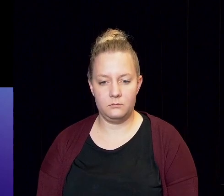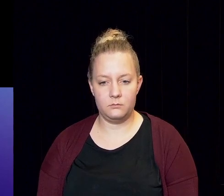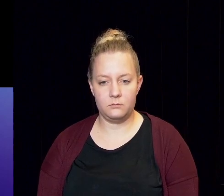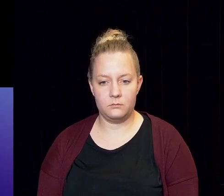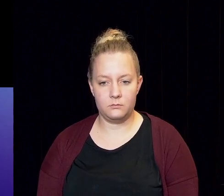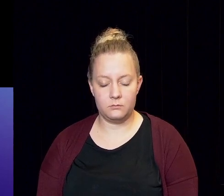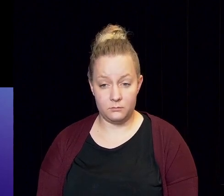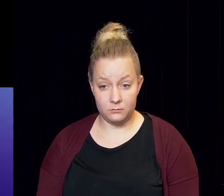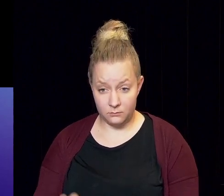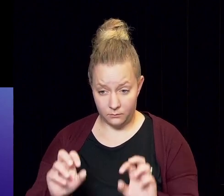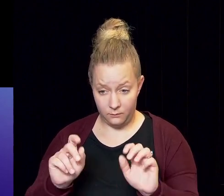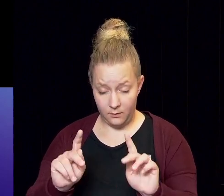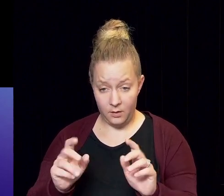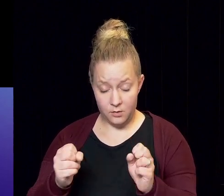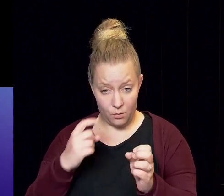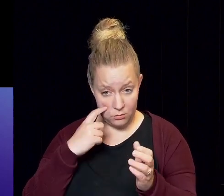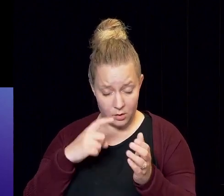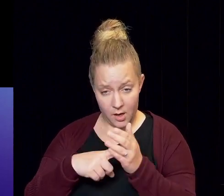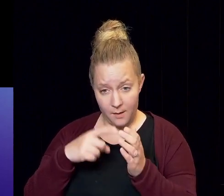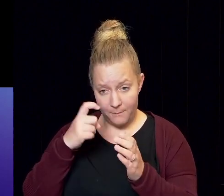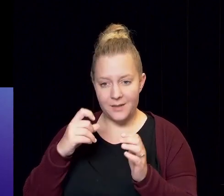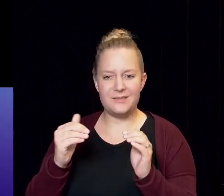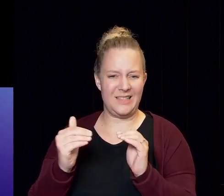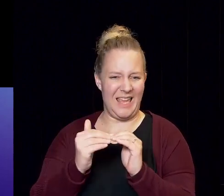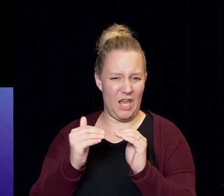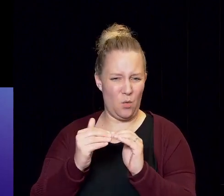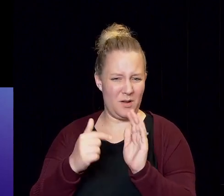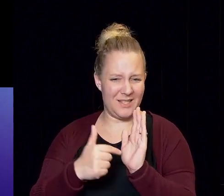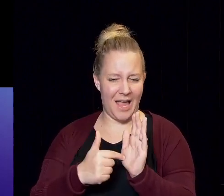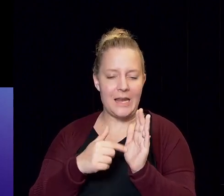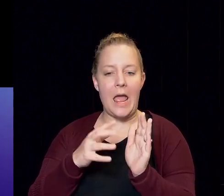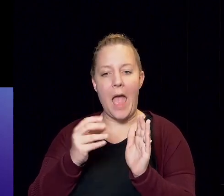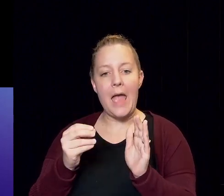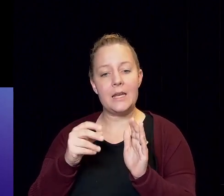Okay so, notice because it is an equal sign and because it is our proportion, I could also have